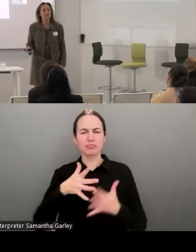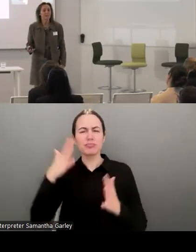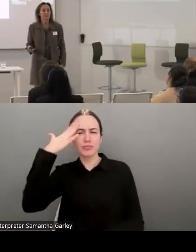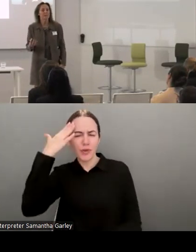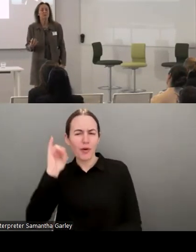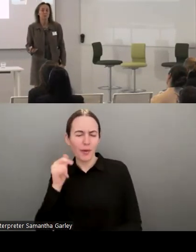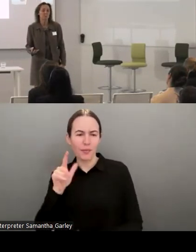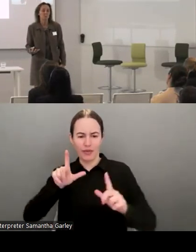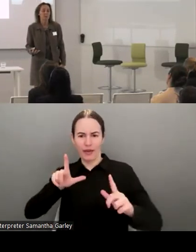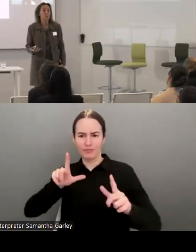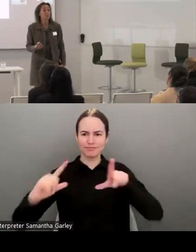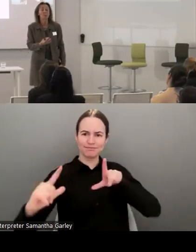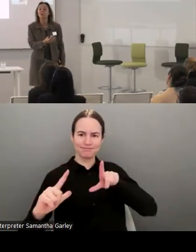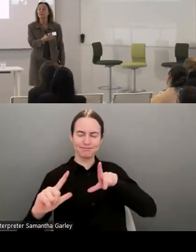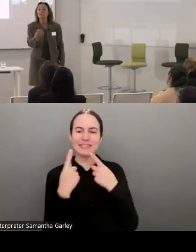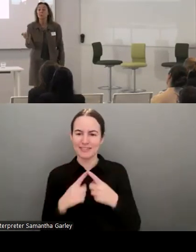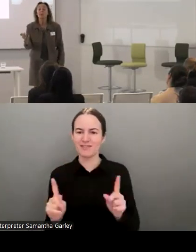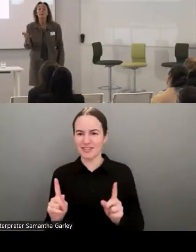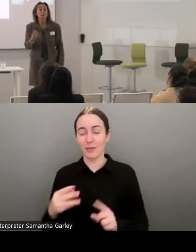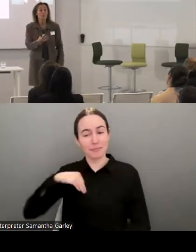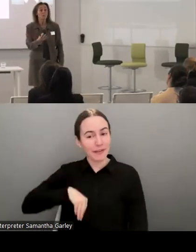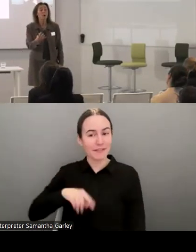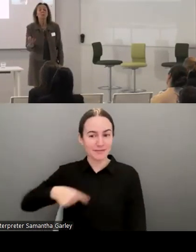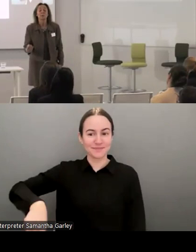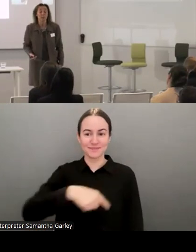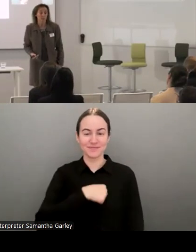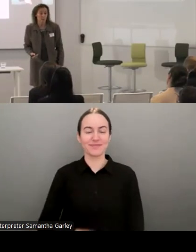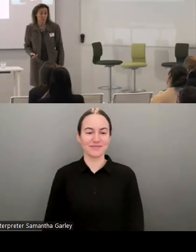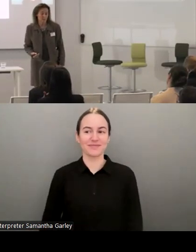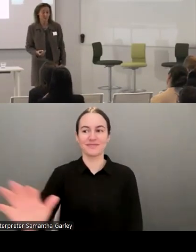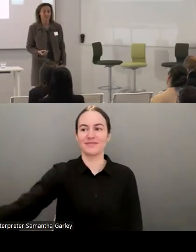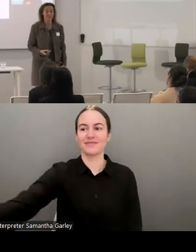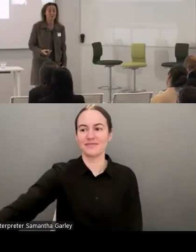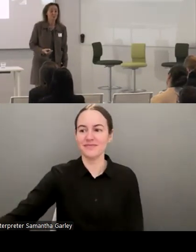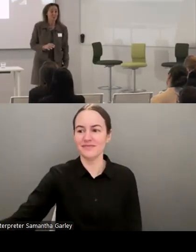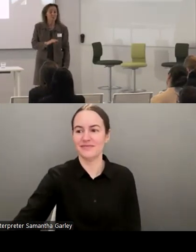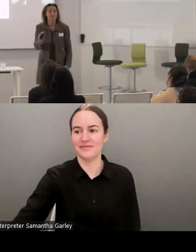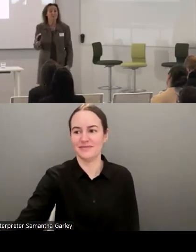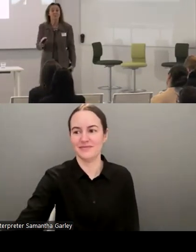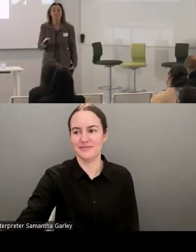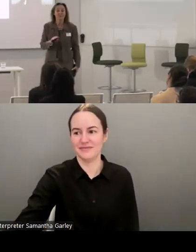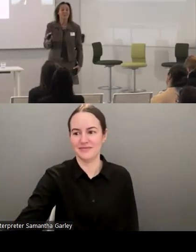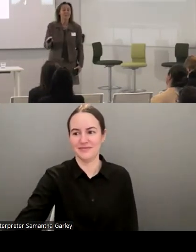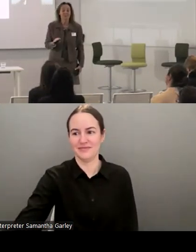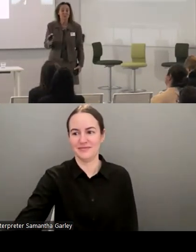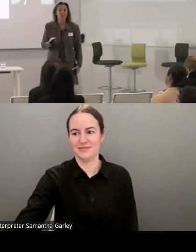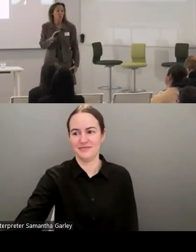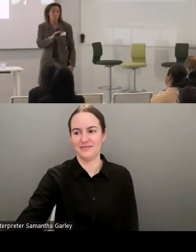I think that's so rewarding. So now you know that you are going to like this topic. So if somebody doesn't like this session, then you're wrong.